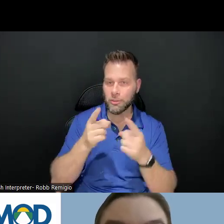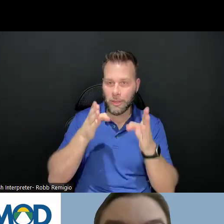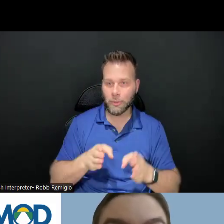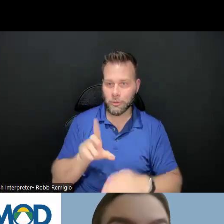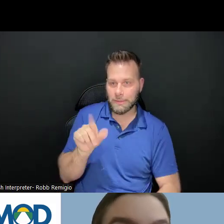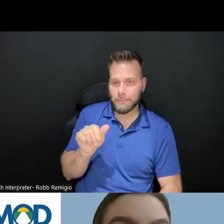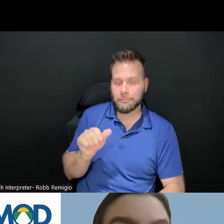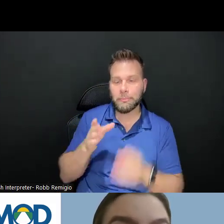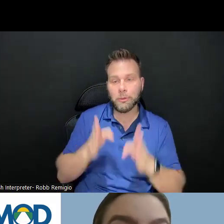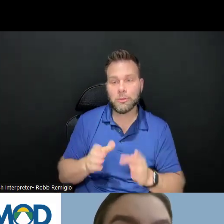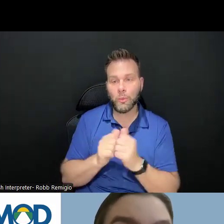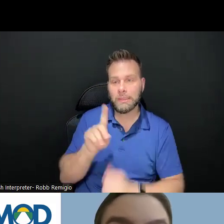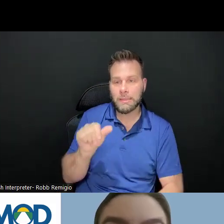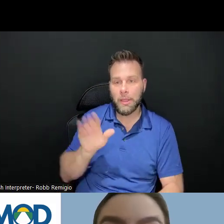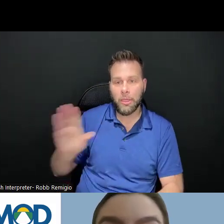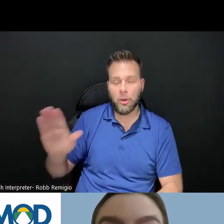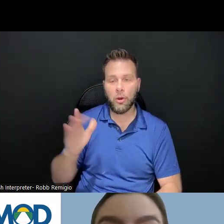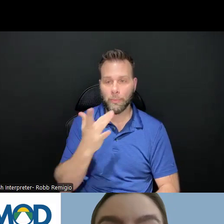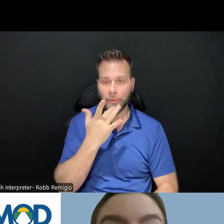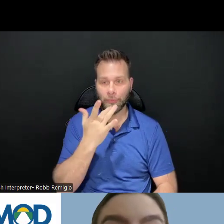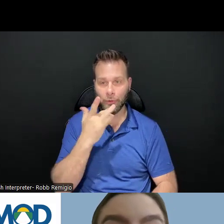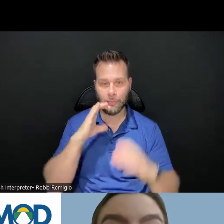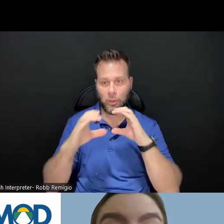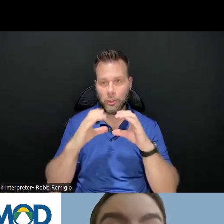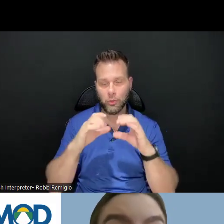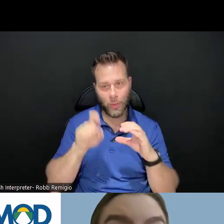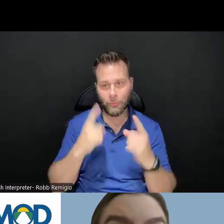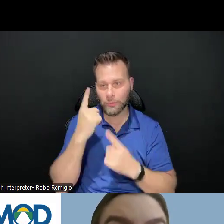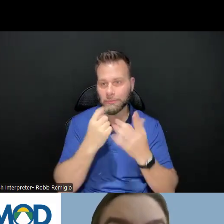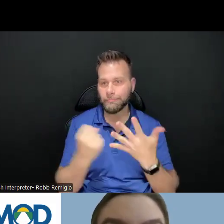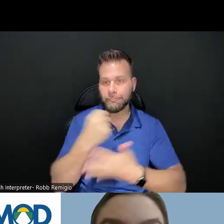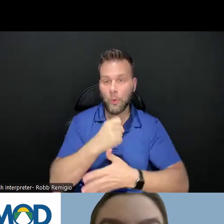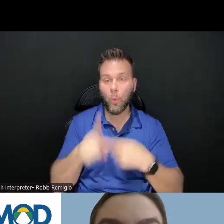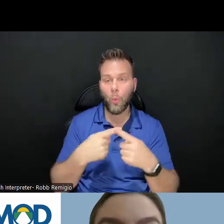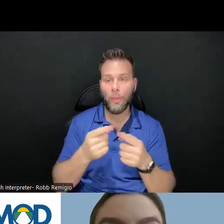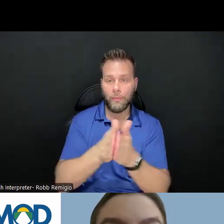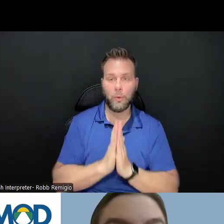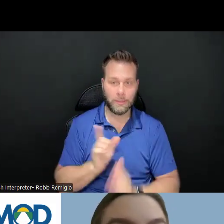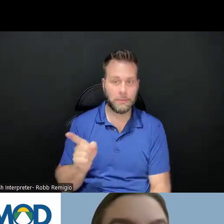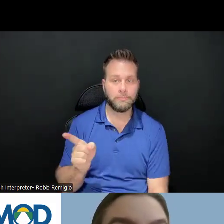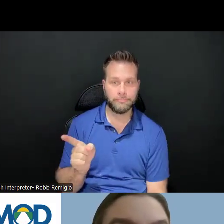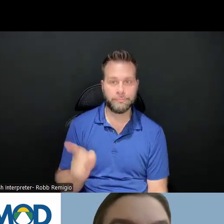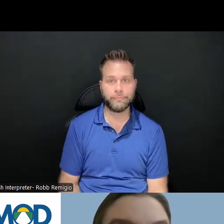consideration to the individual's preferred method of communication, and so that's considering when people are